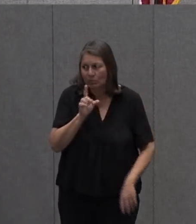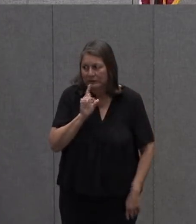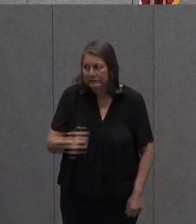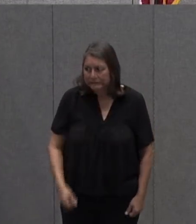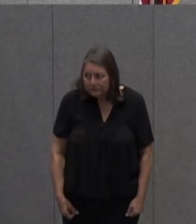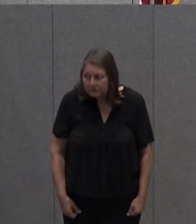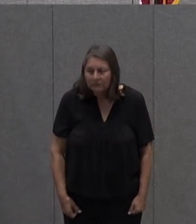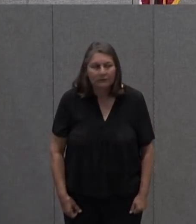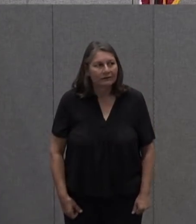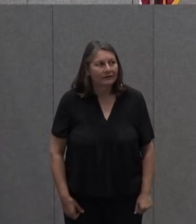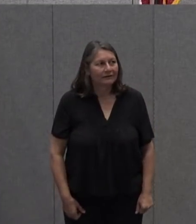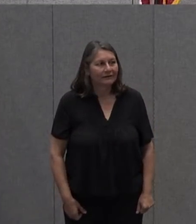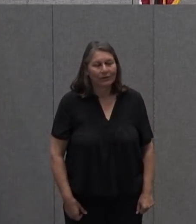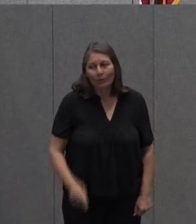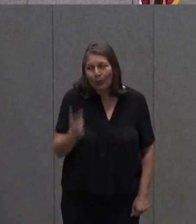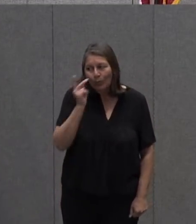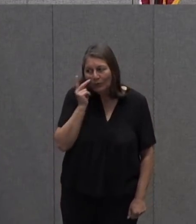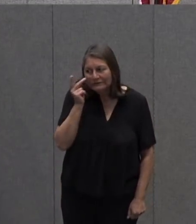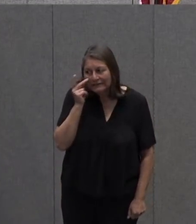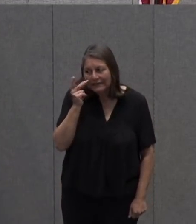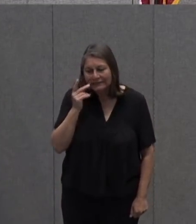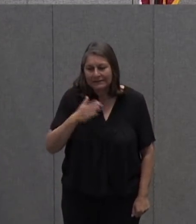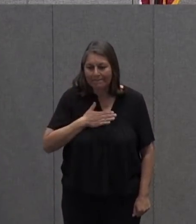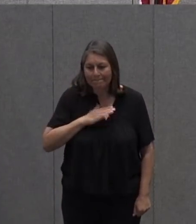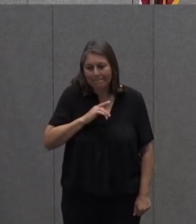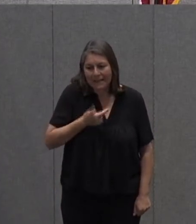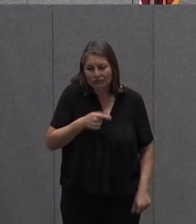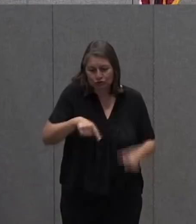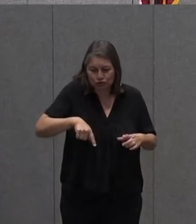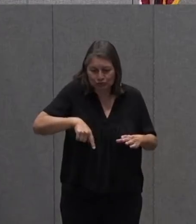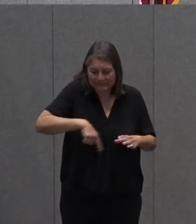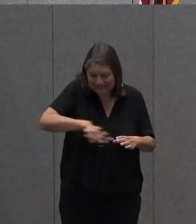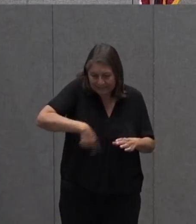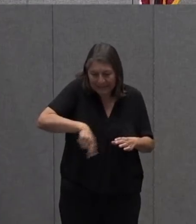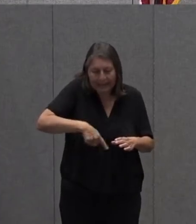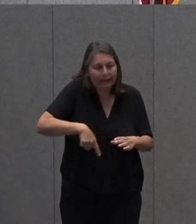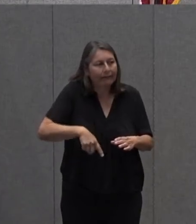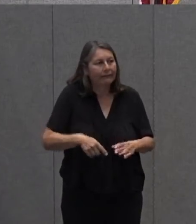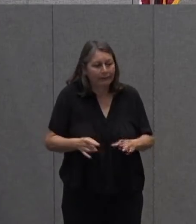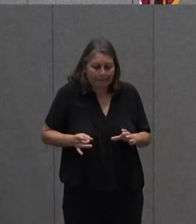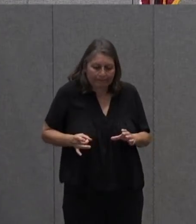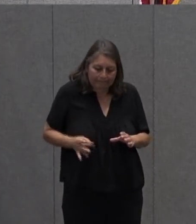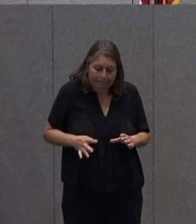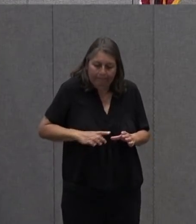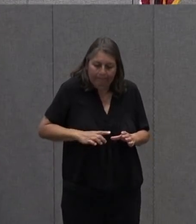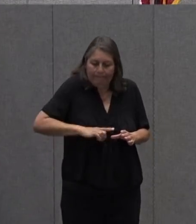I don't know, we'll see. Okay. - So my turn to spin. I'm gonna hope that I get PH.